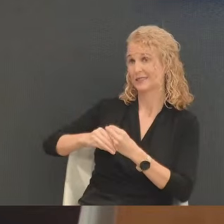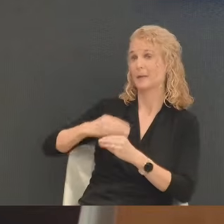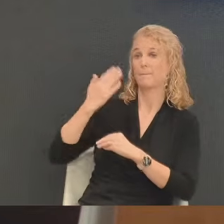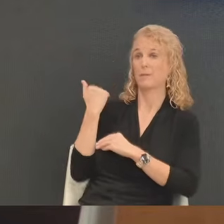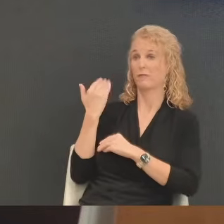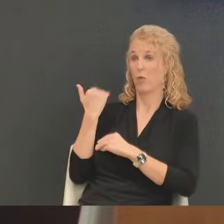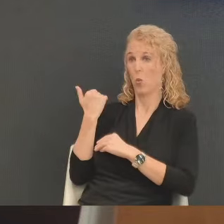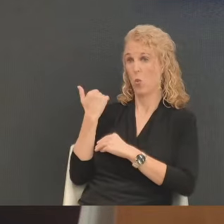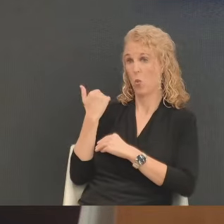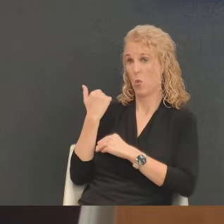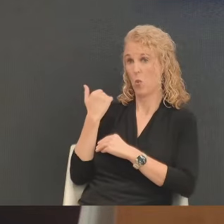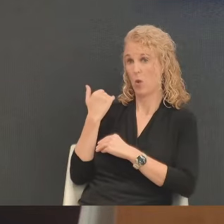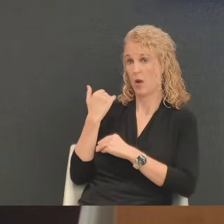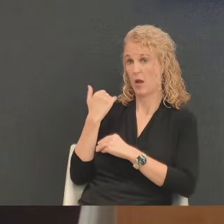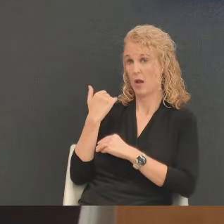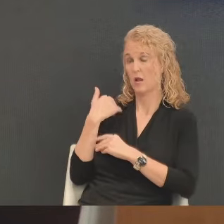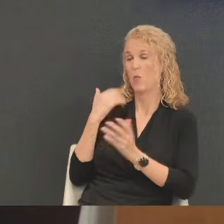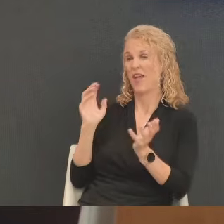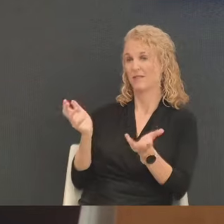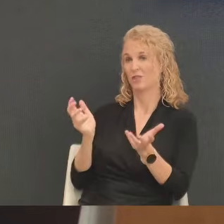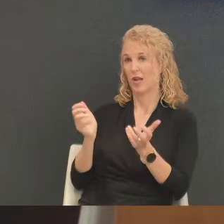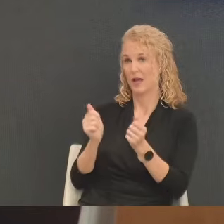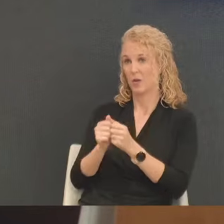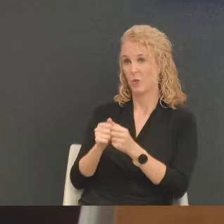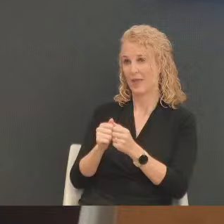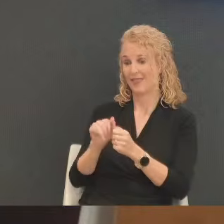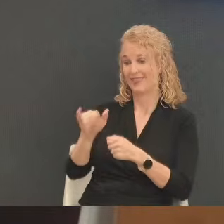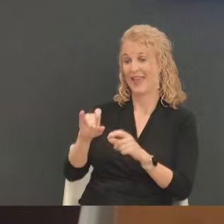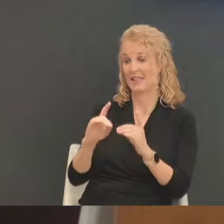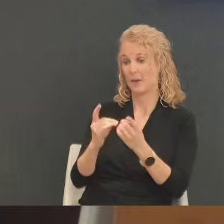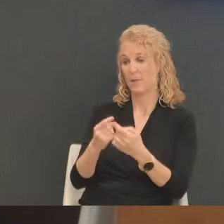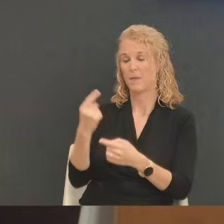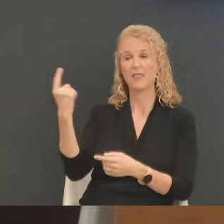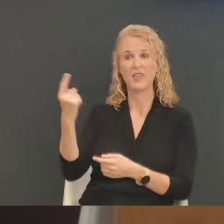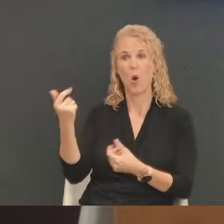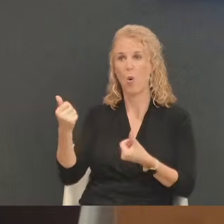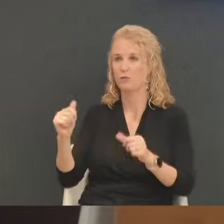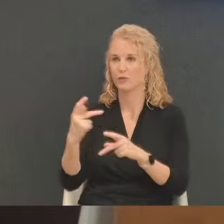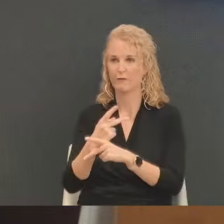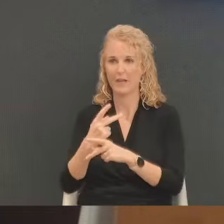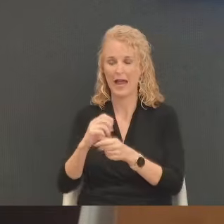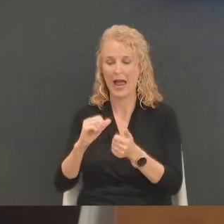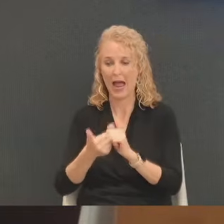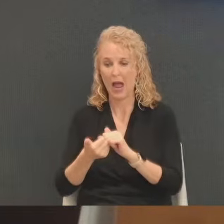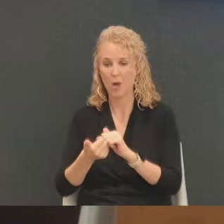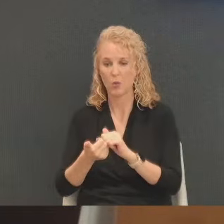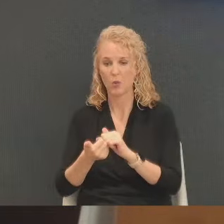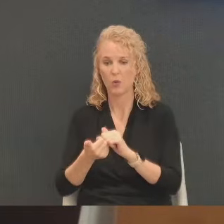I've had this conversation with facilities, they are always trying to walk a line between bulking